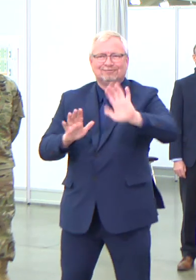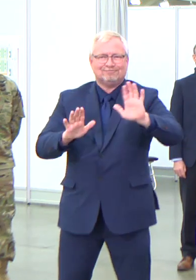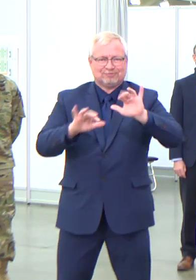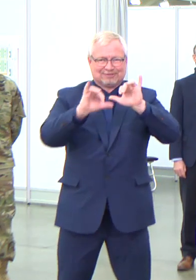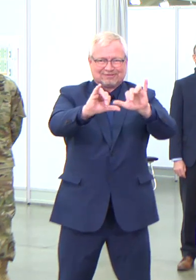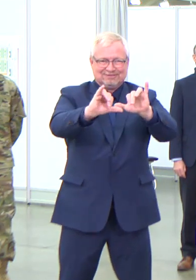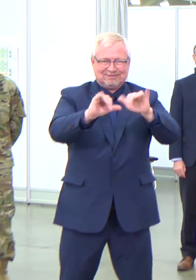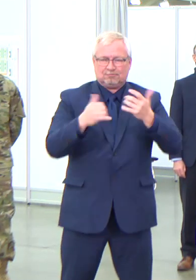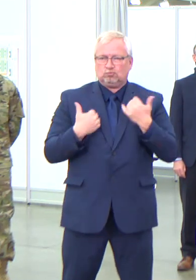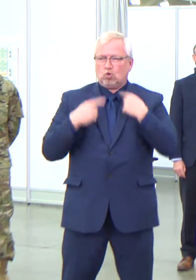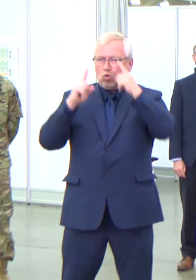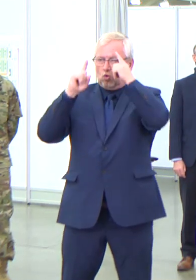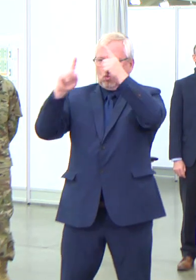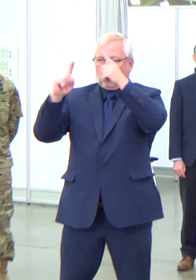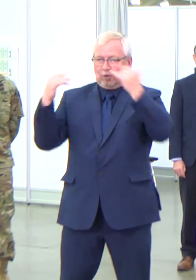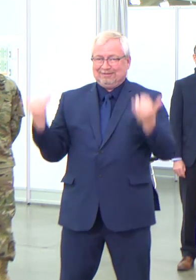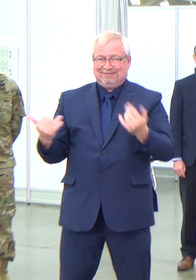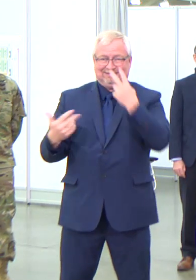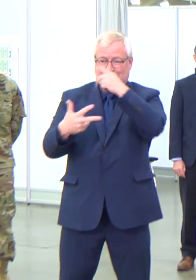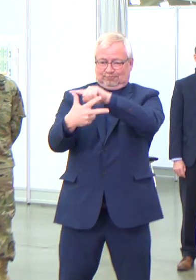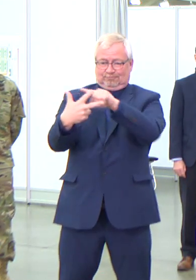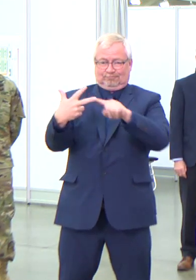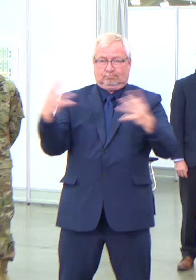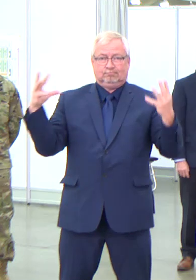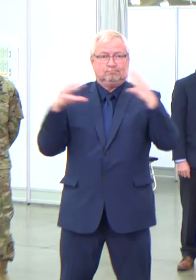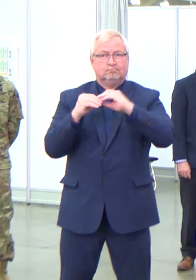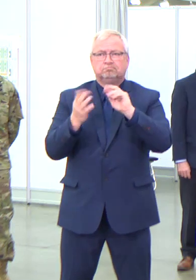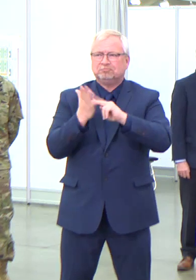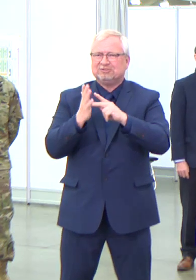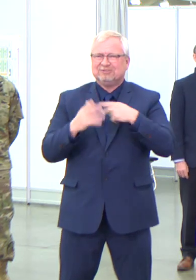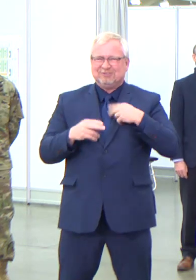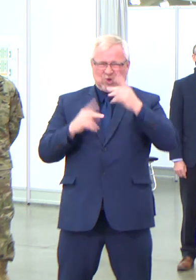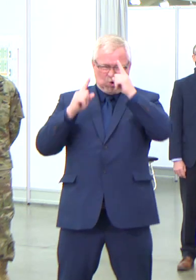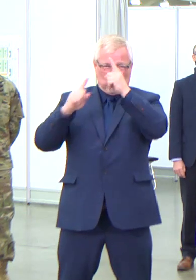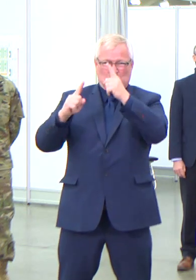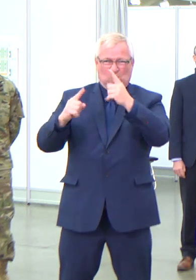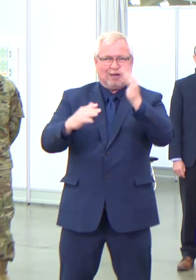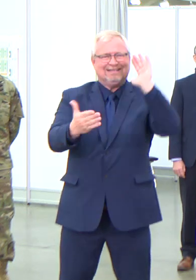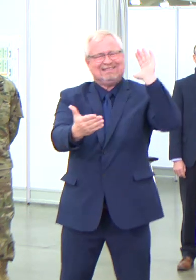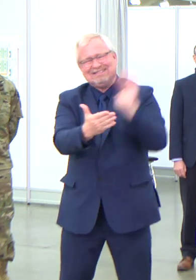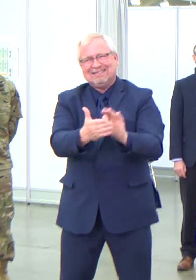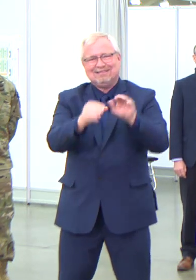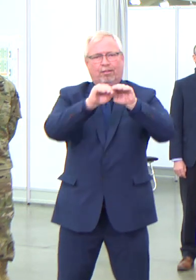immediately in order to slow the spread of this virus among our